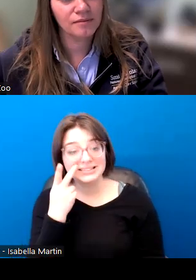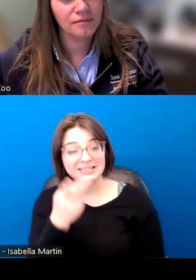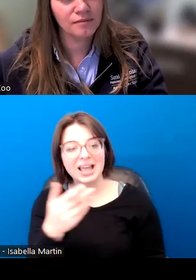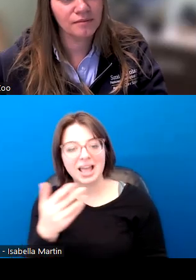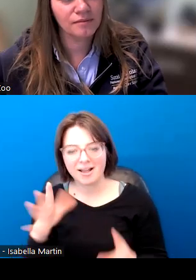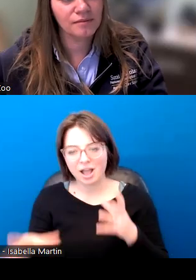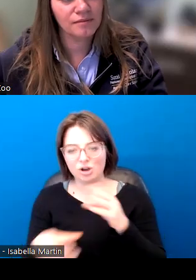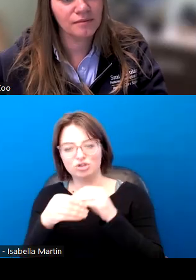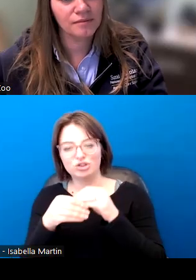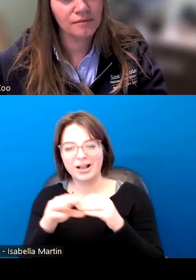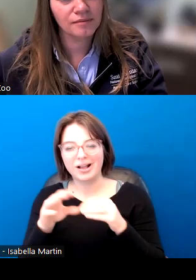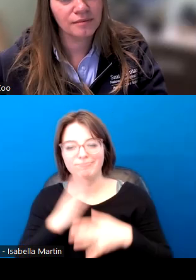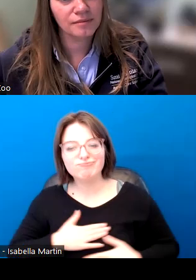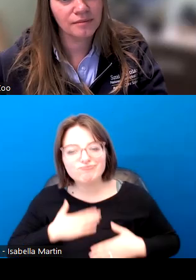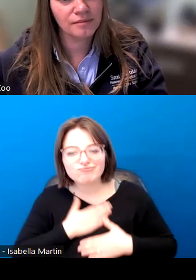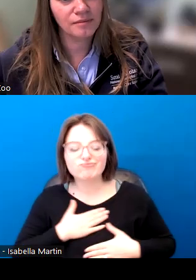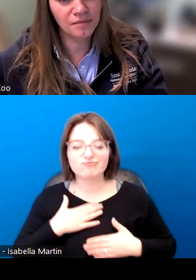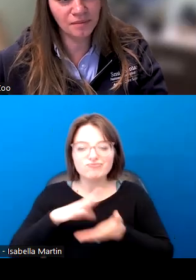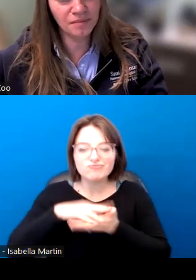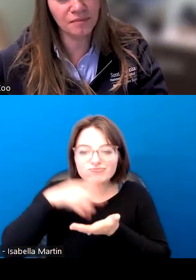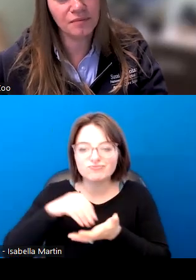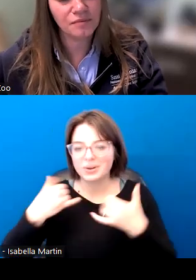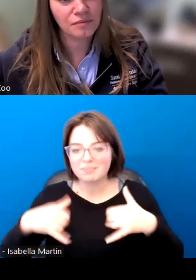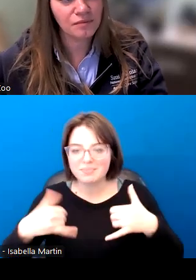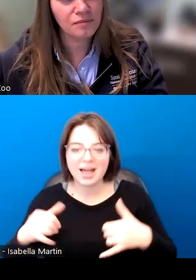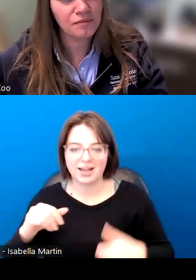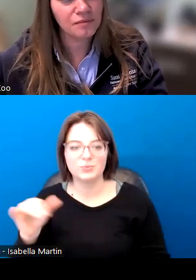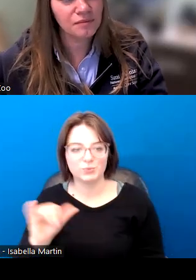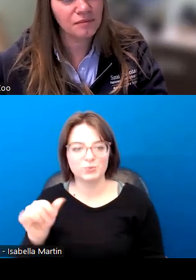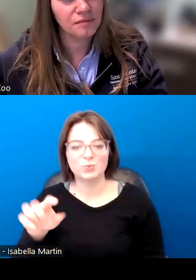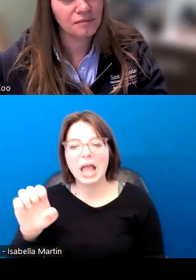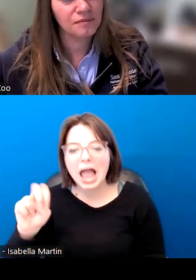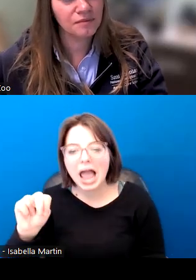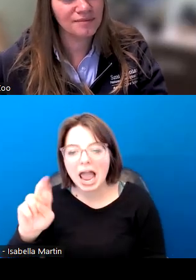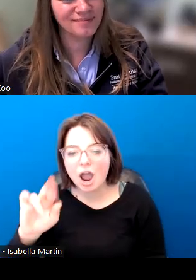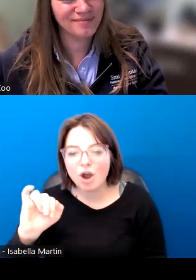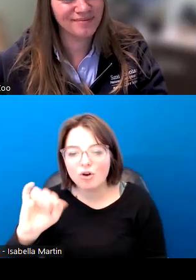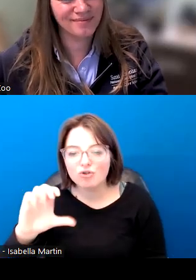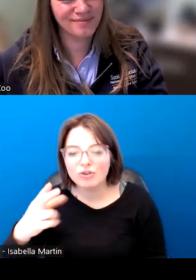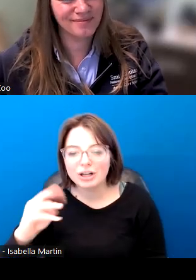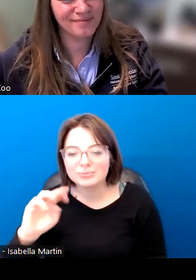diet items for enrichment as we see here. Most notably we are pretty infamous for giving pretty